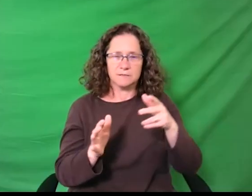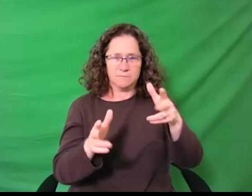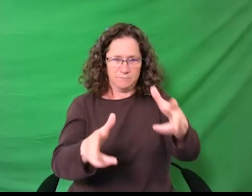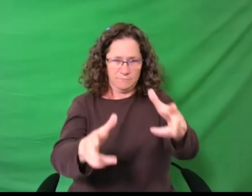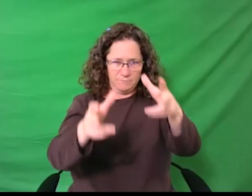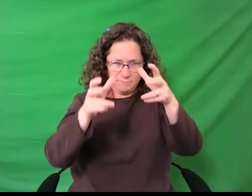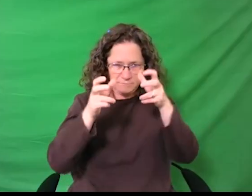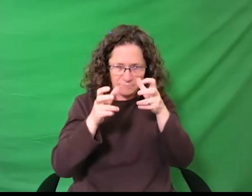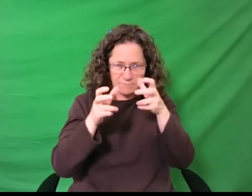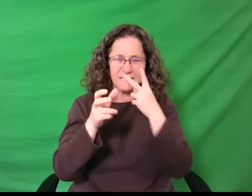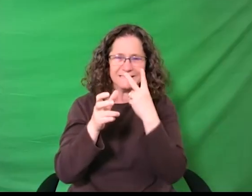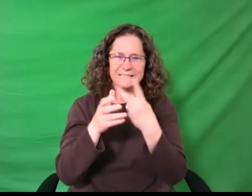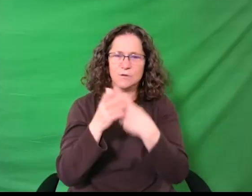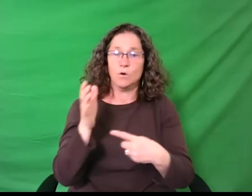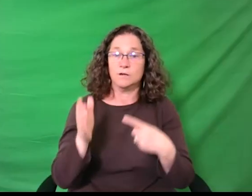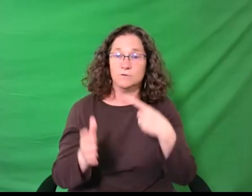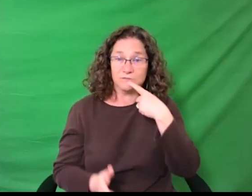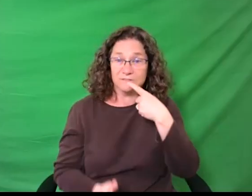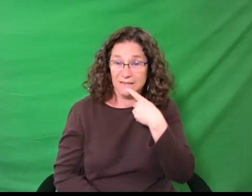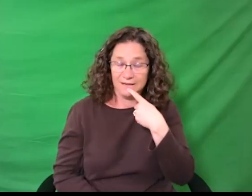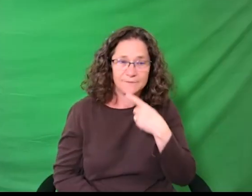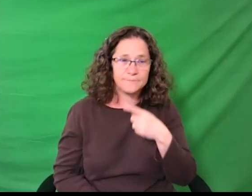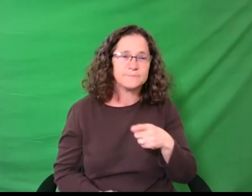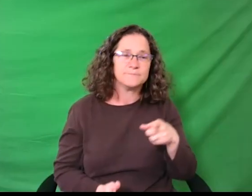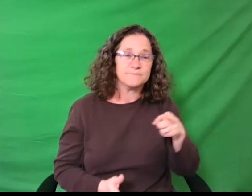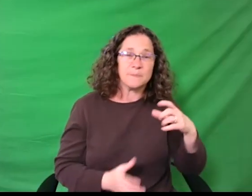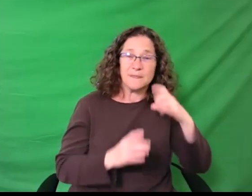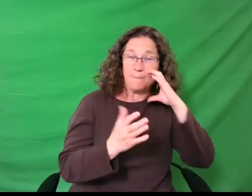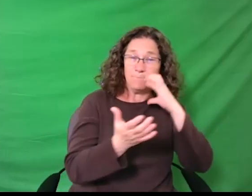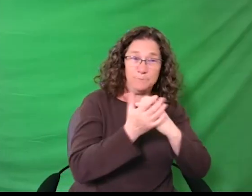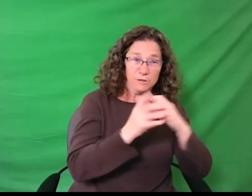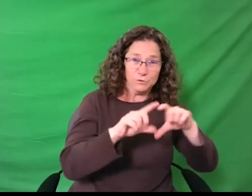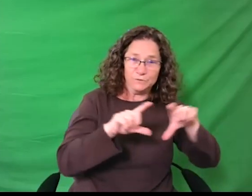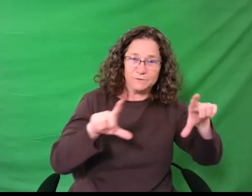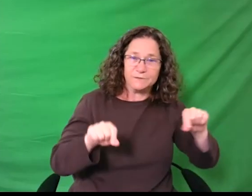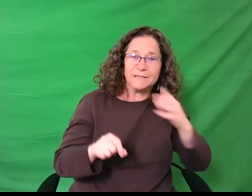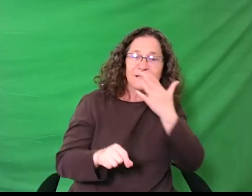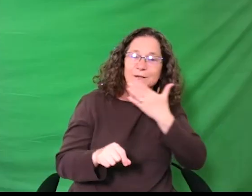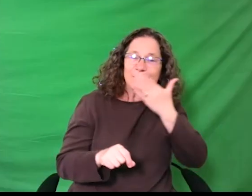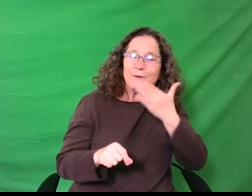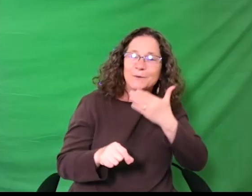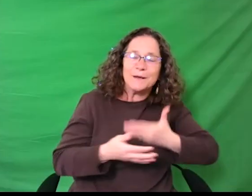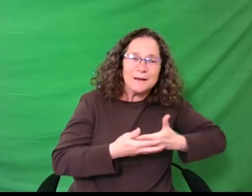And I have here an image of a cuing infant. And the image says, I can see what you're saying.